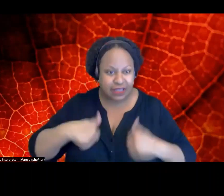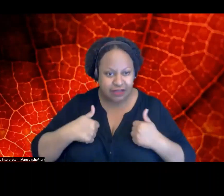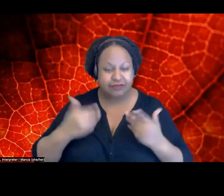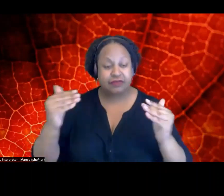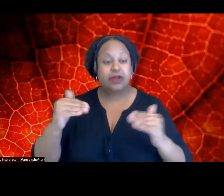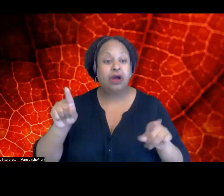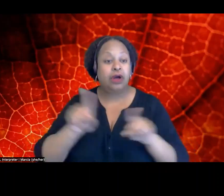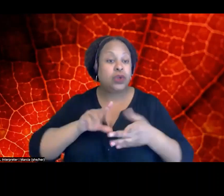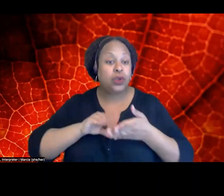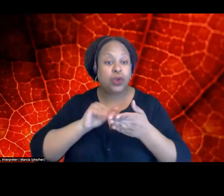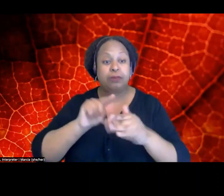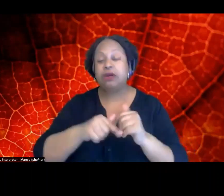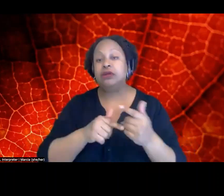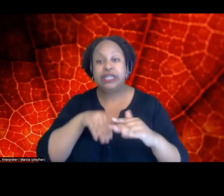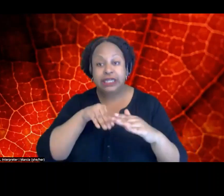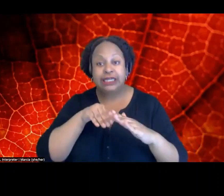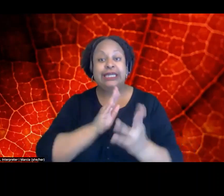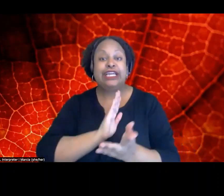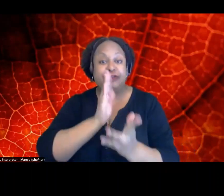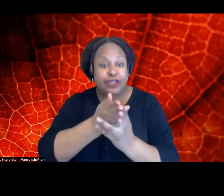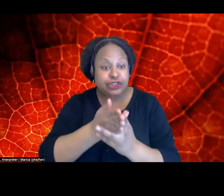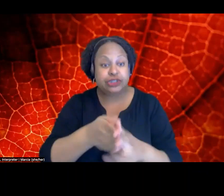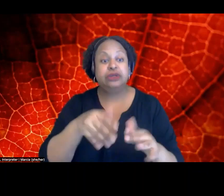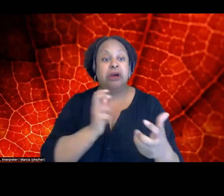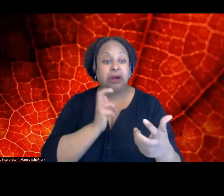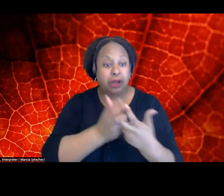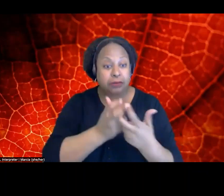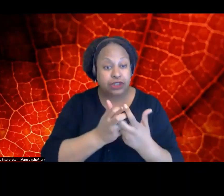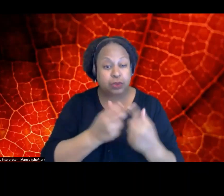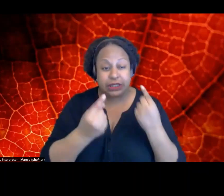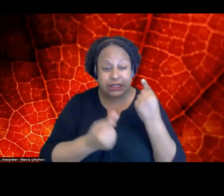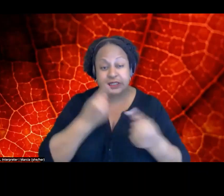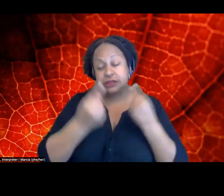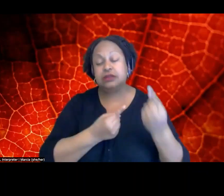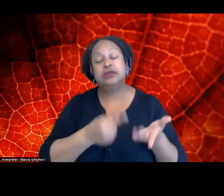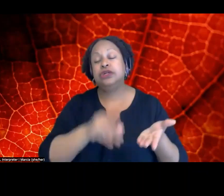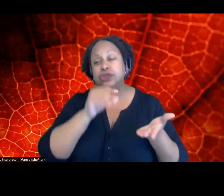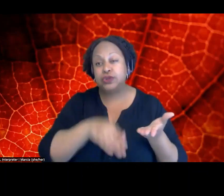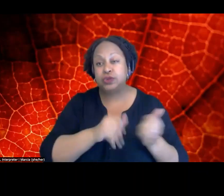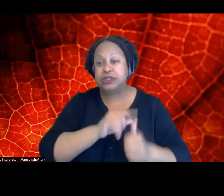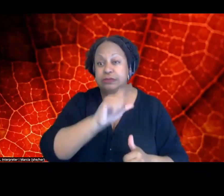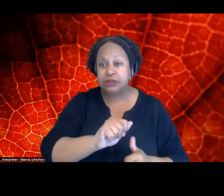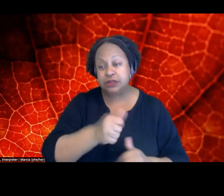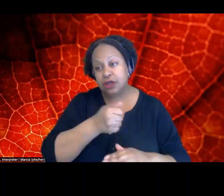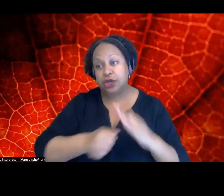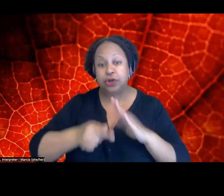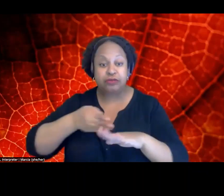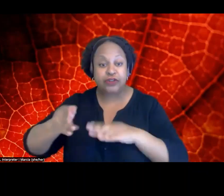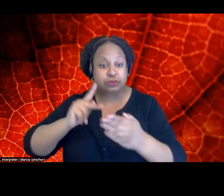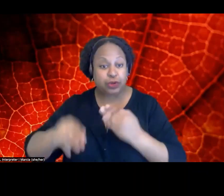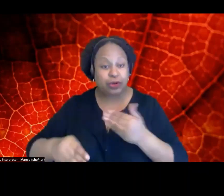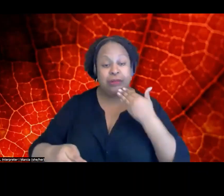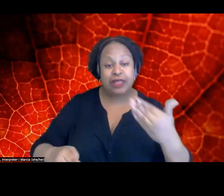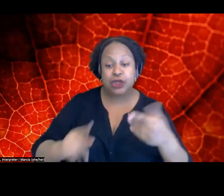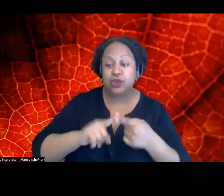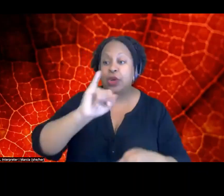that are available when considering students with disabilities and professional programs. Thank you to Irene and Jamie.